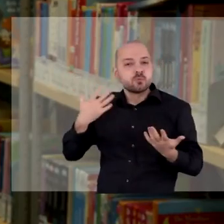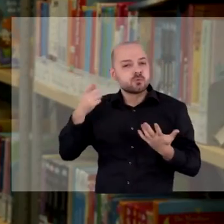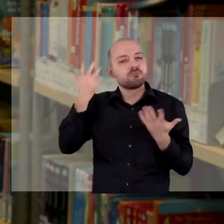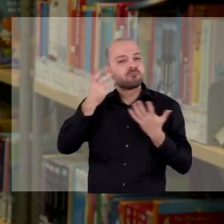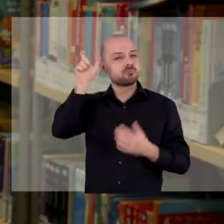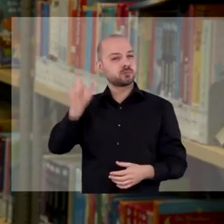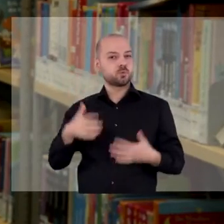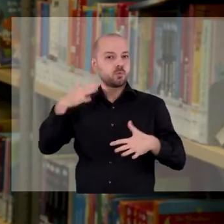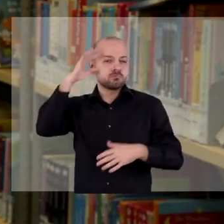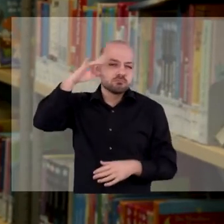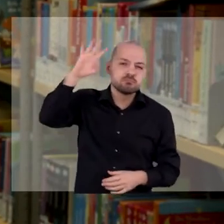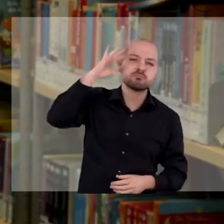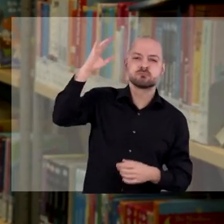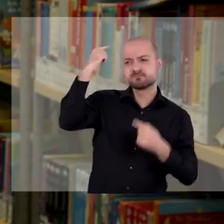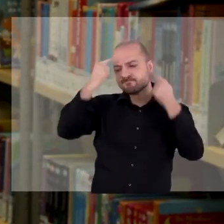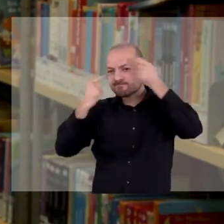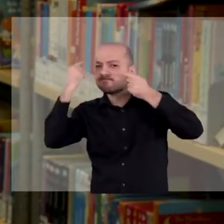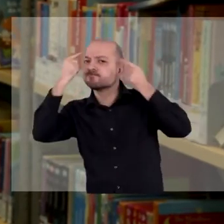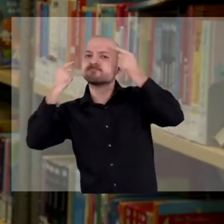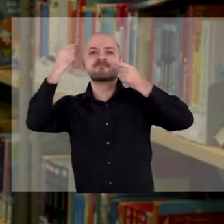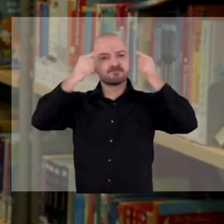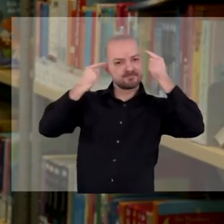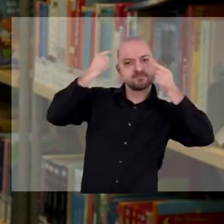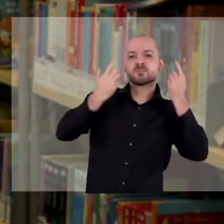because he did so much thinking and reflecting.